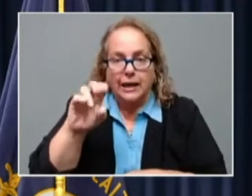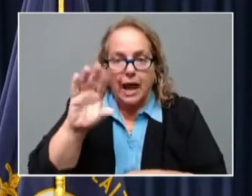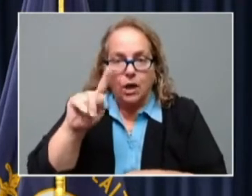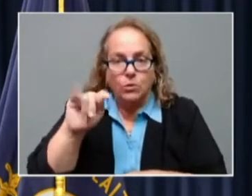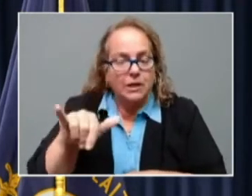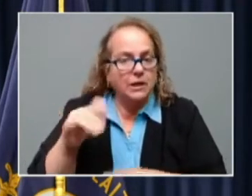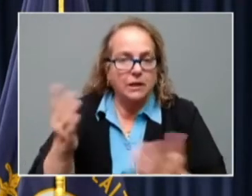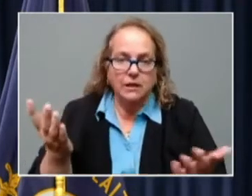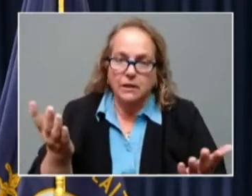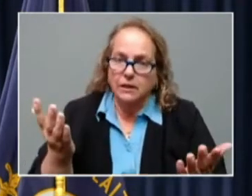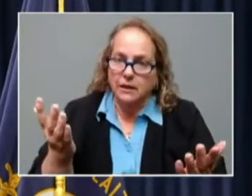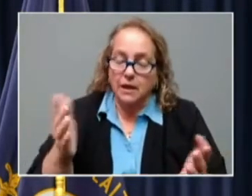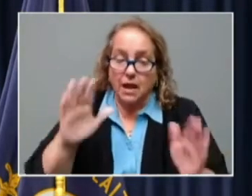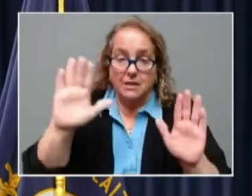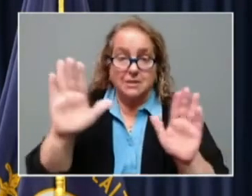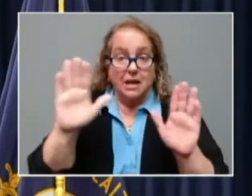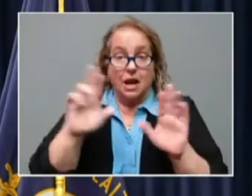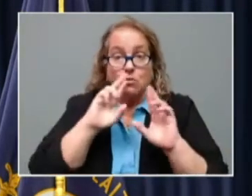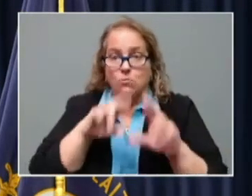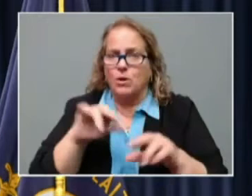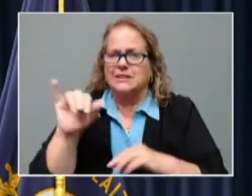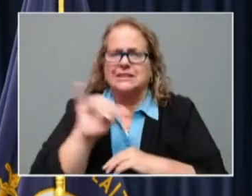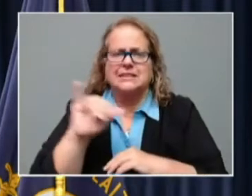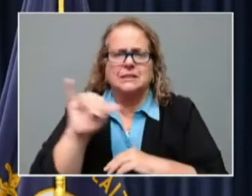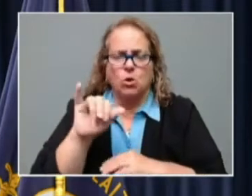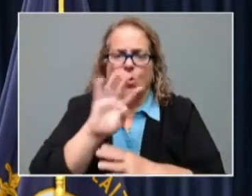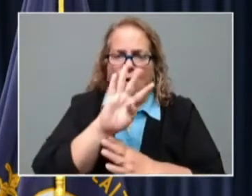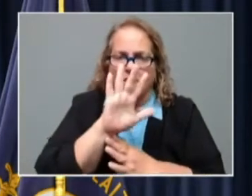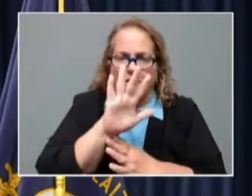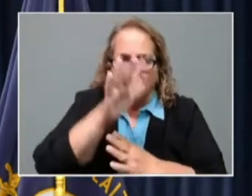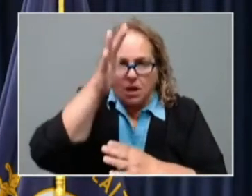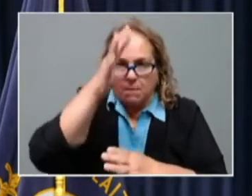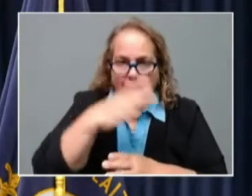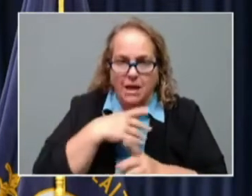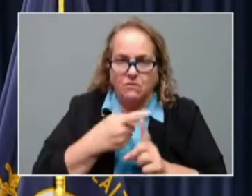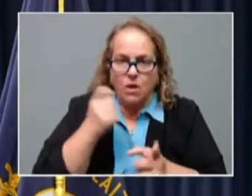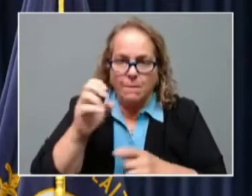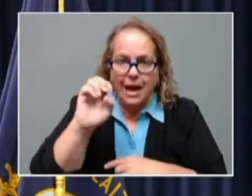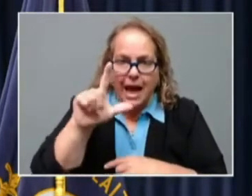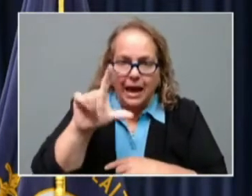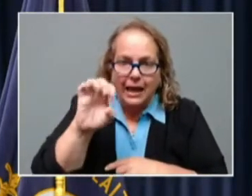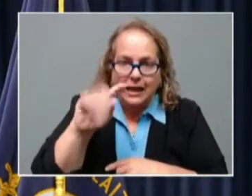Similar, 45 year old man from Elliott County, 32 year old man from Harlan